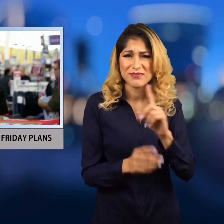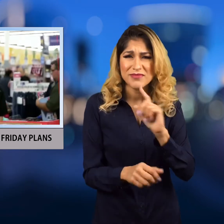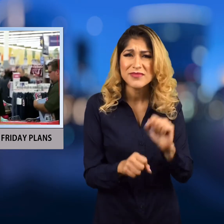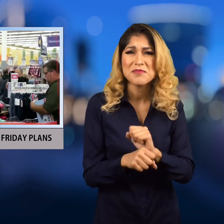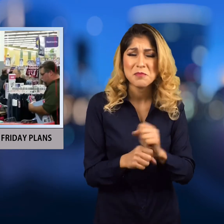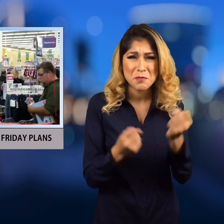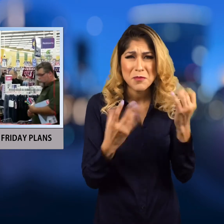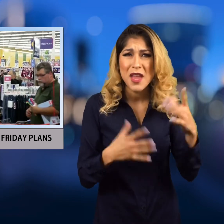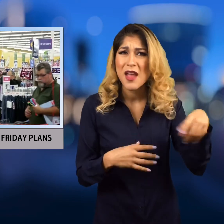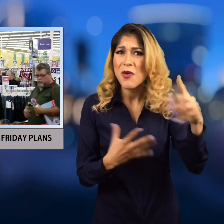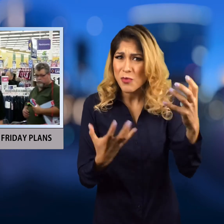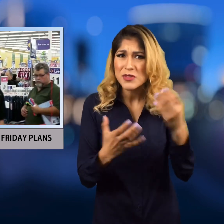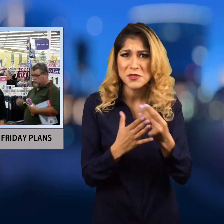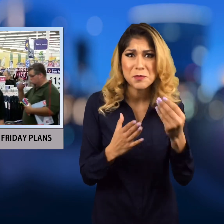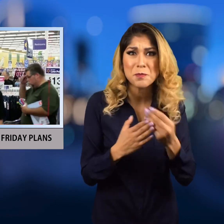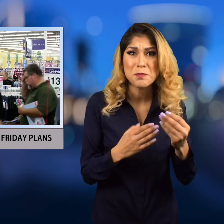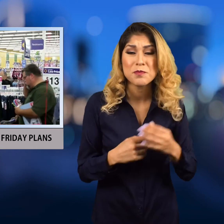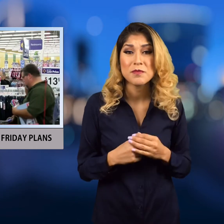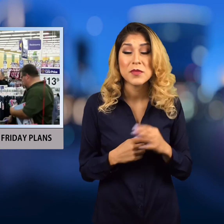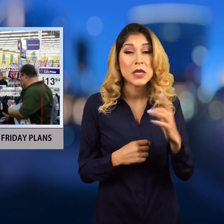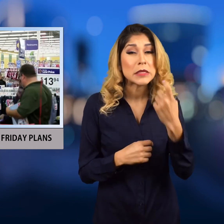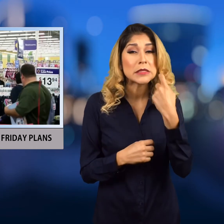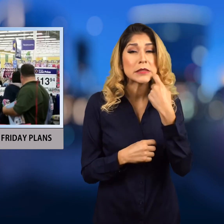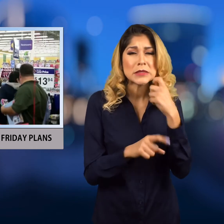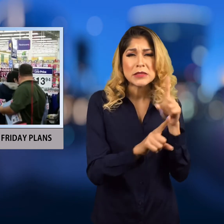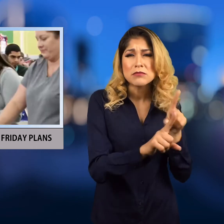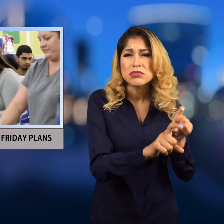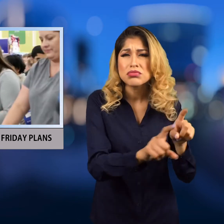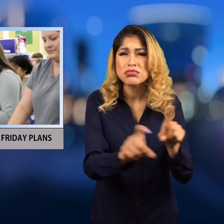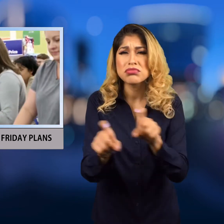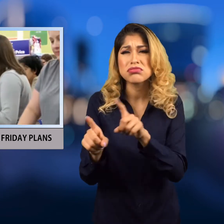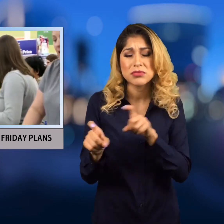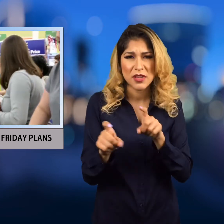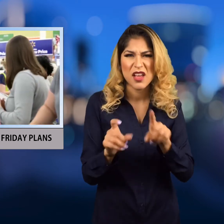It turns out there are plenty of folks who want just that. A recent survey found that